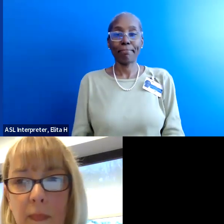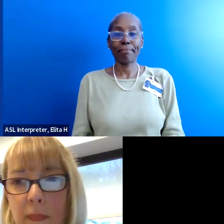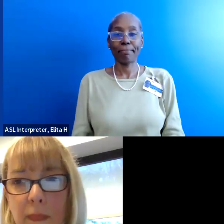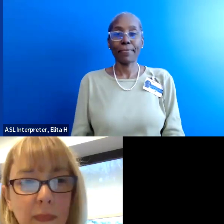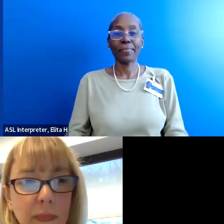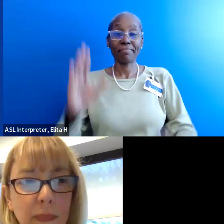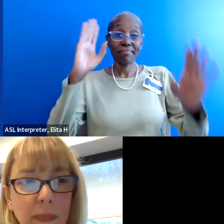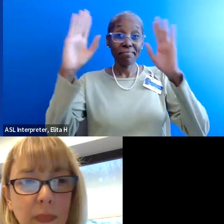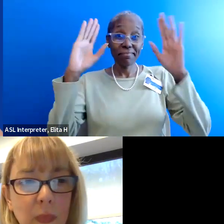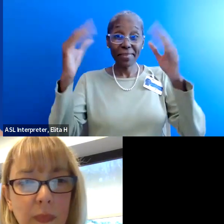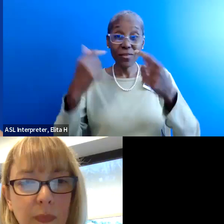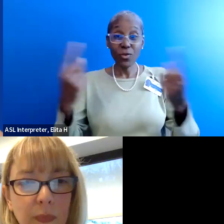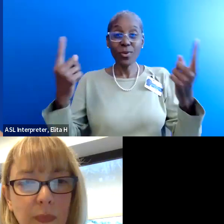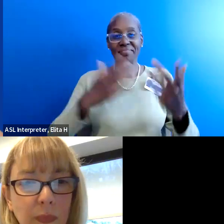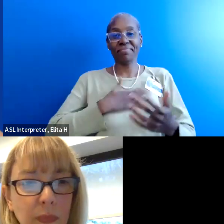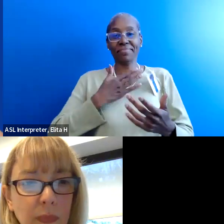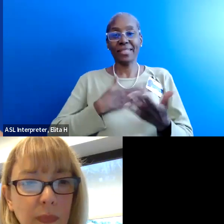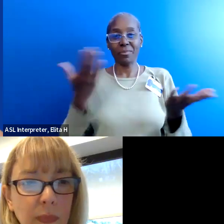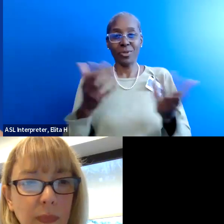Hi, everyone. I'm so glad to be here with you today.